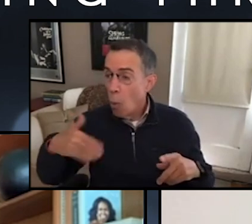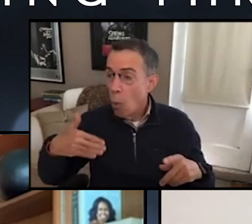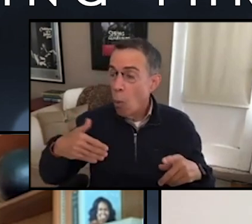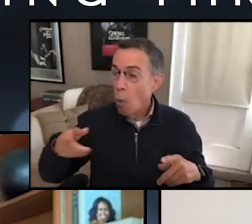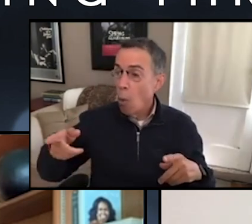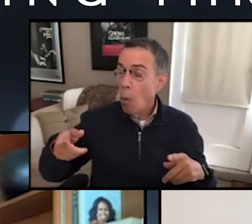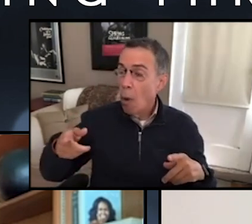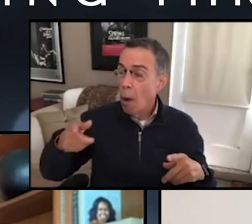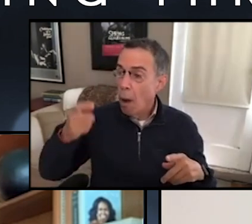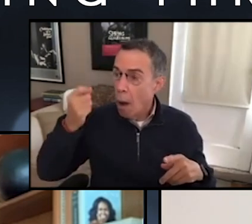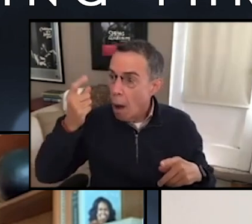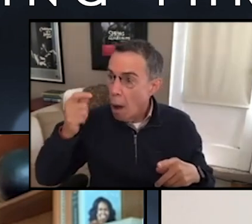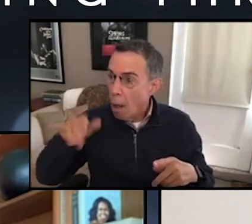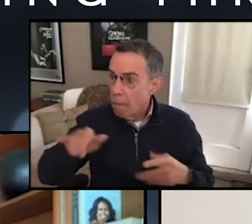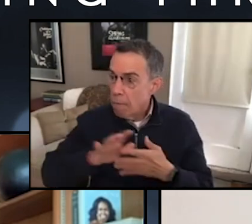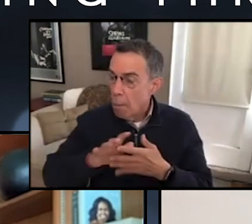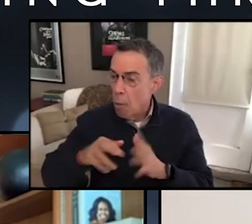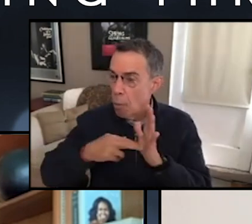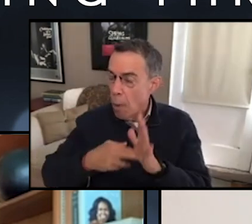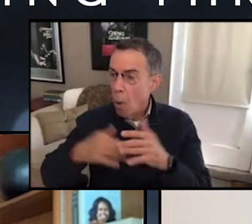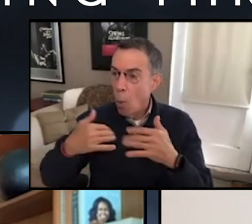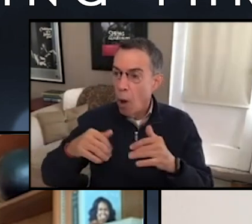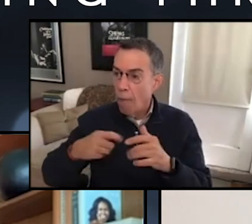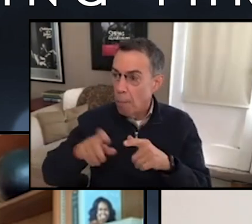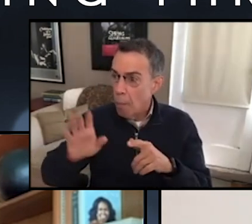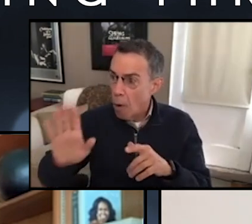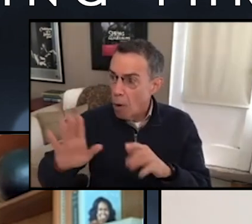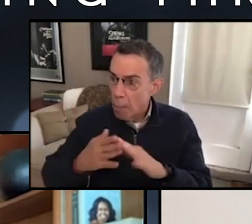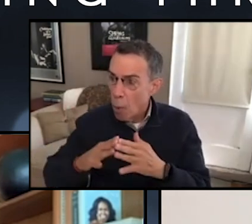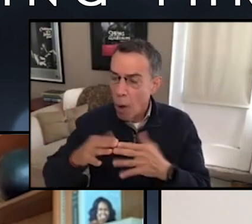know of this representation for their community in a film. And also on the